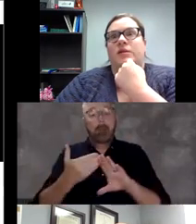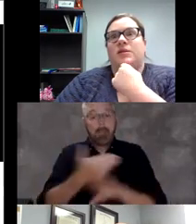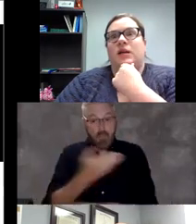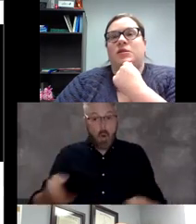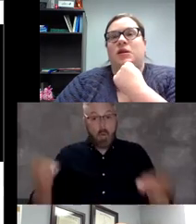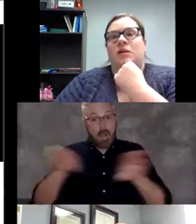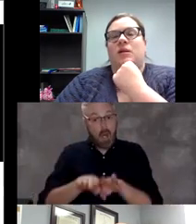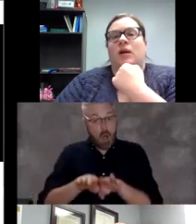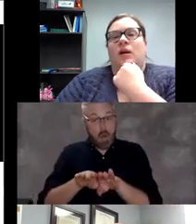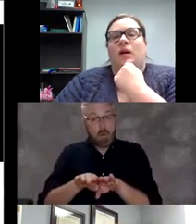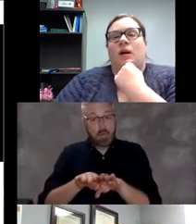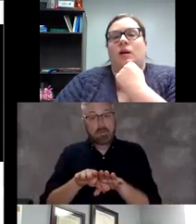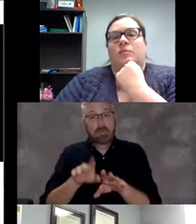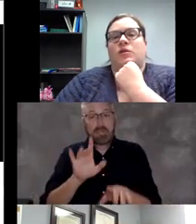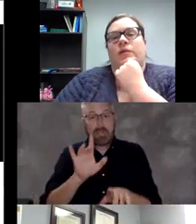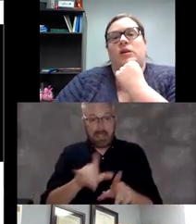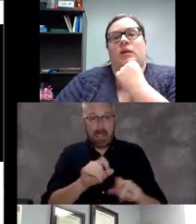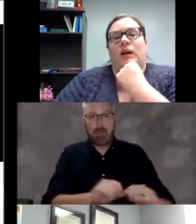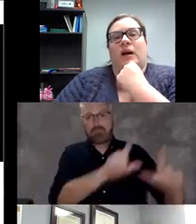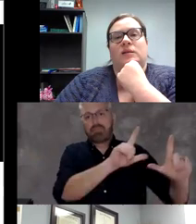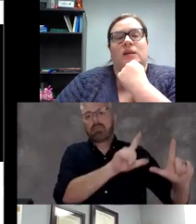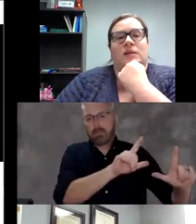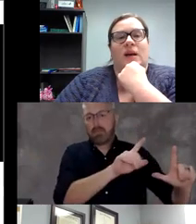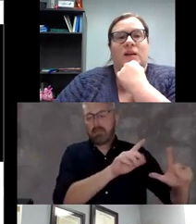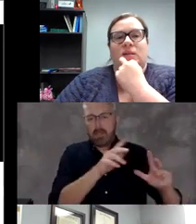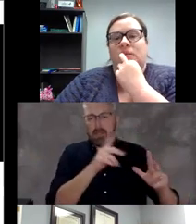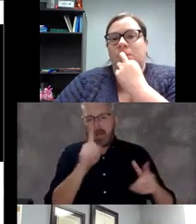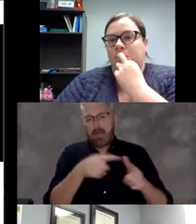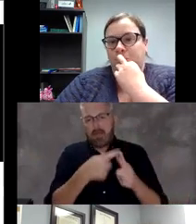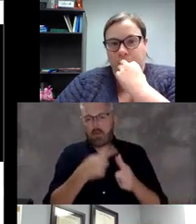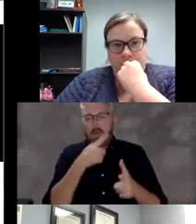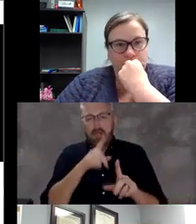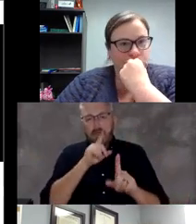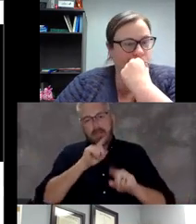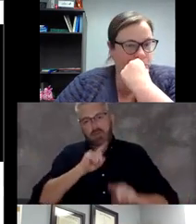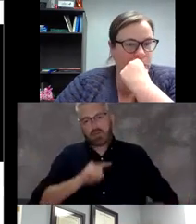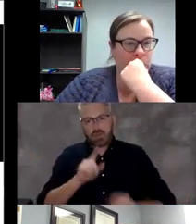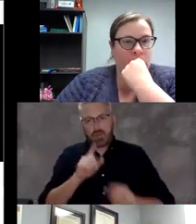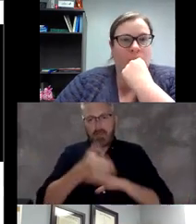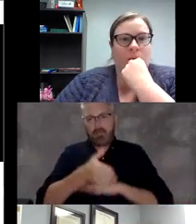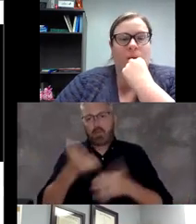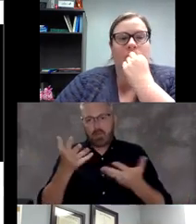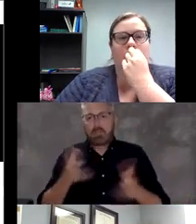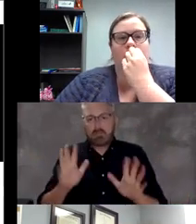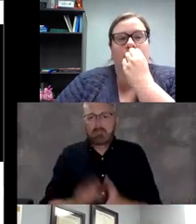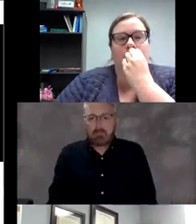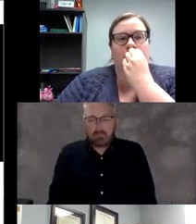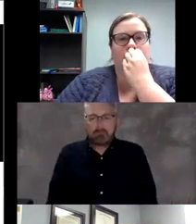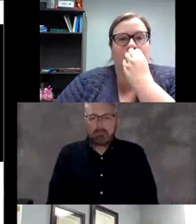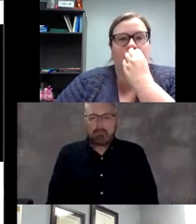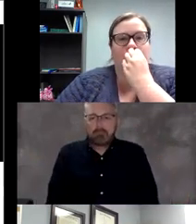PRESENTATION SO THAT YOU CAN ACCESS THAT.